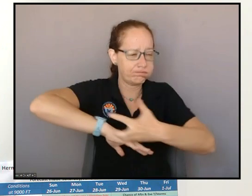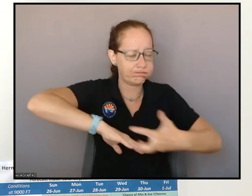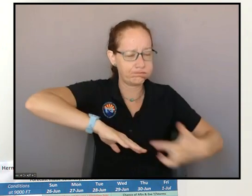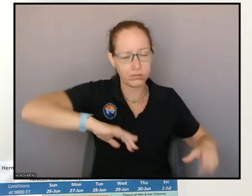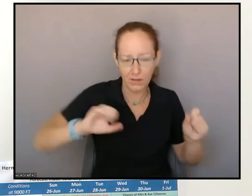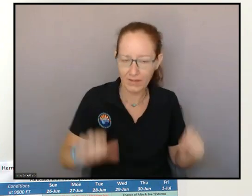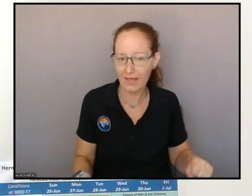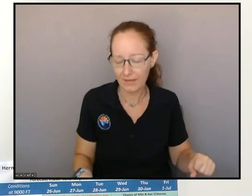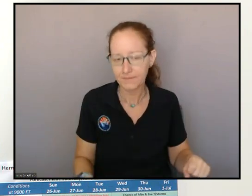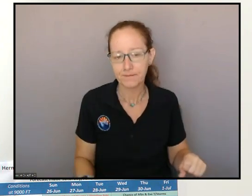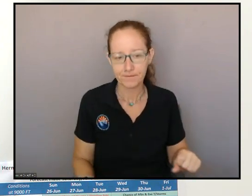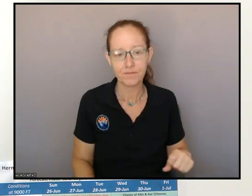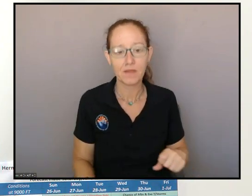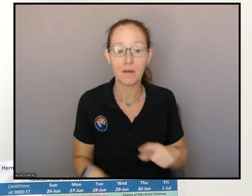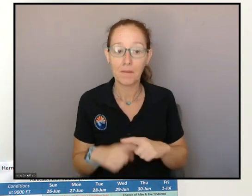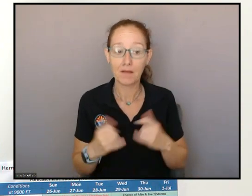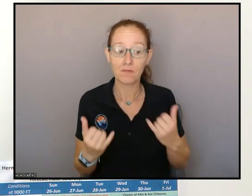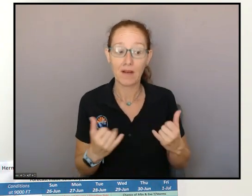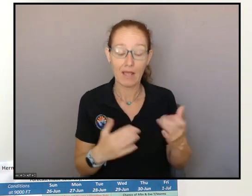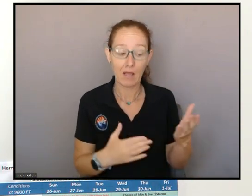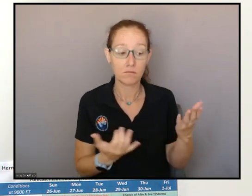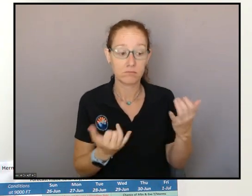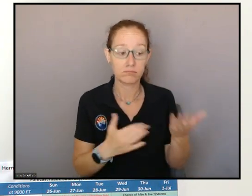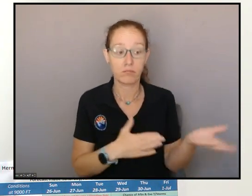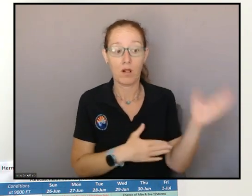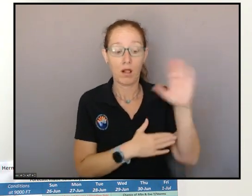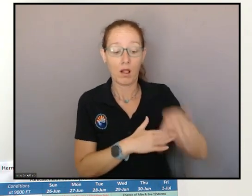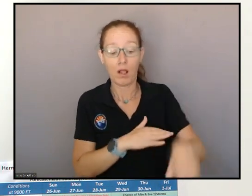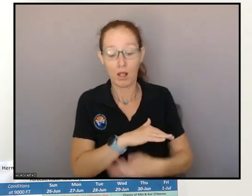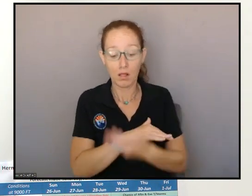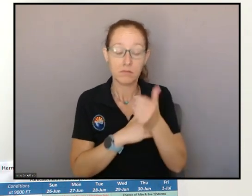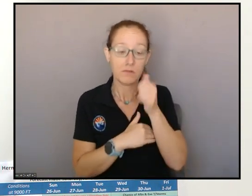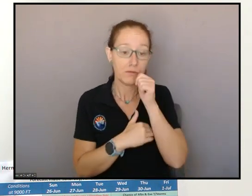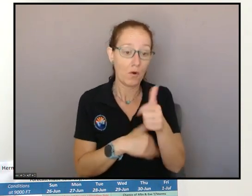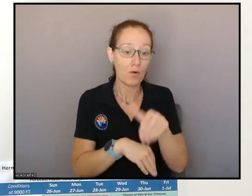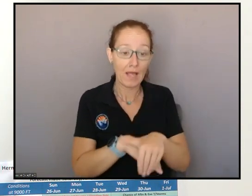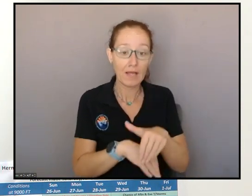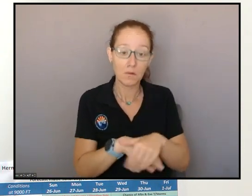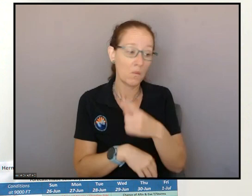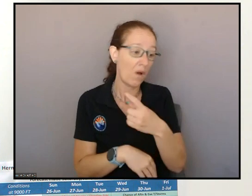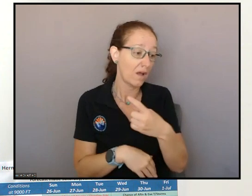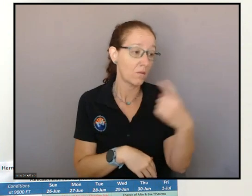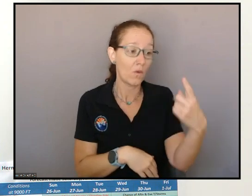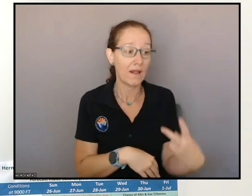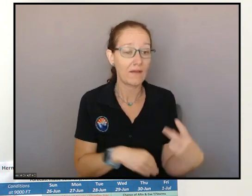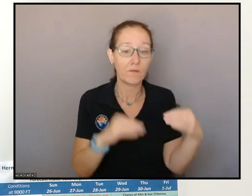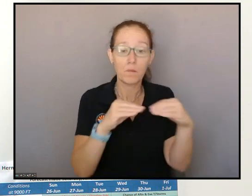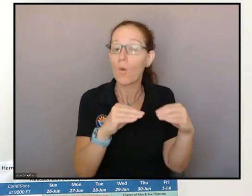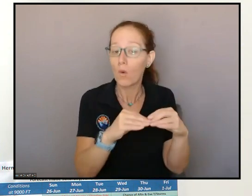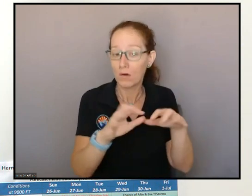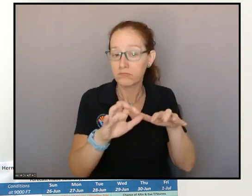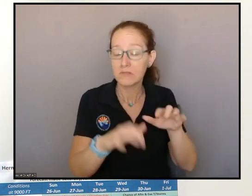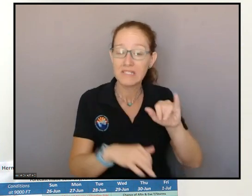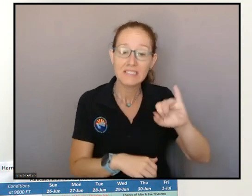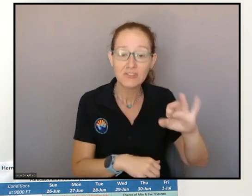inches possible. Next slide. So, just letting you know where the current Flash Flood Watch is in effect. It